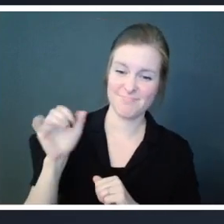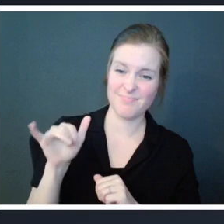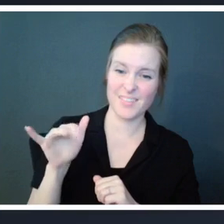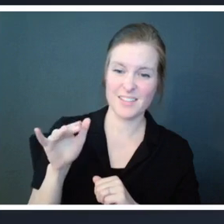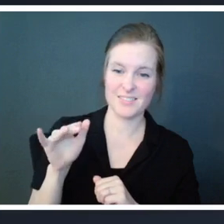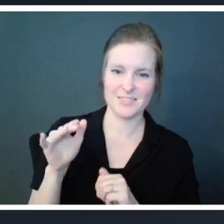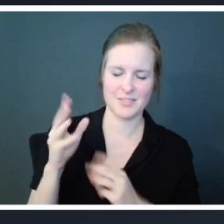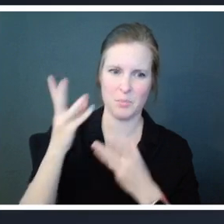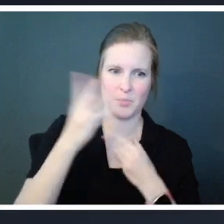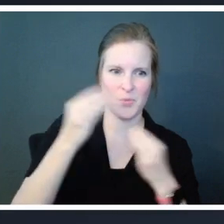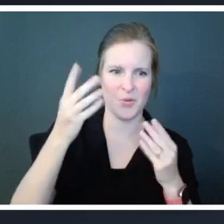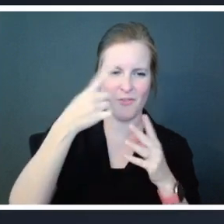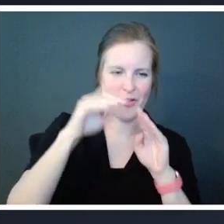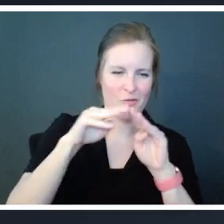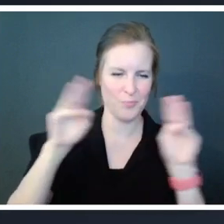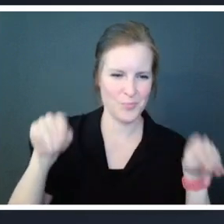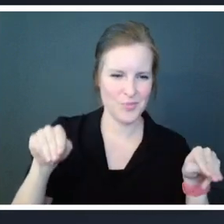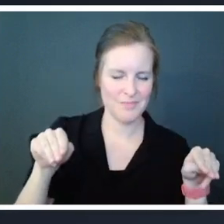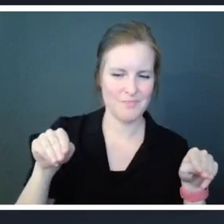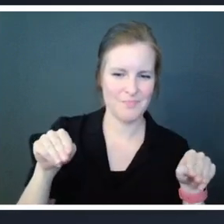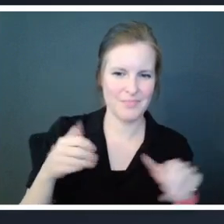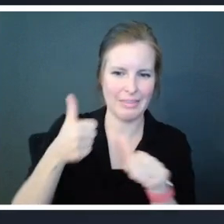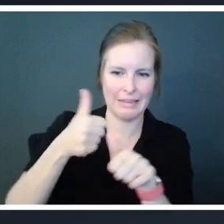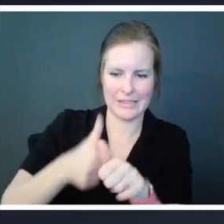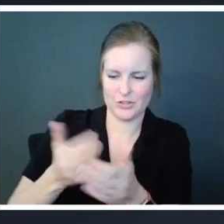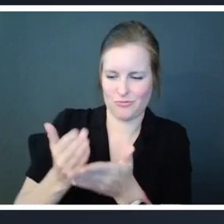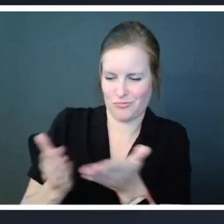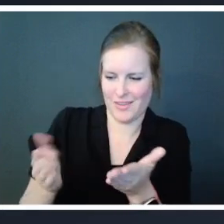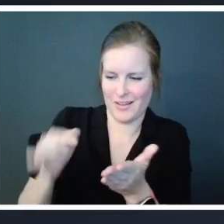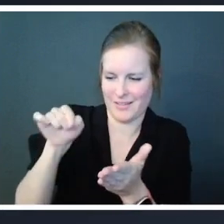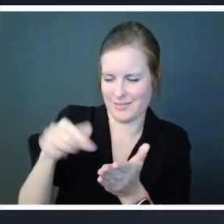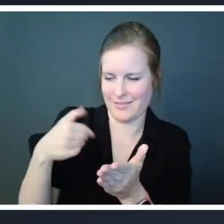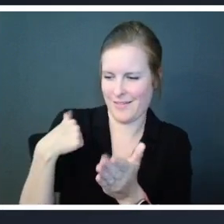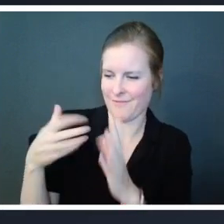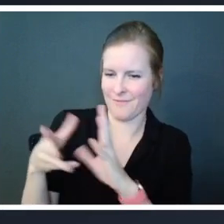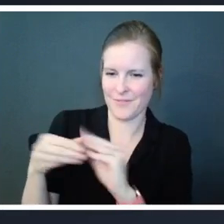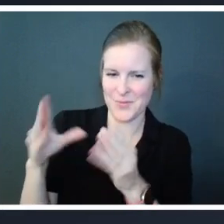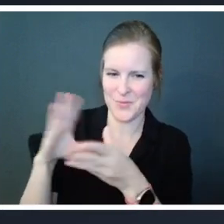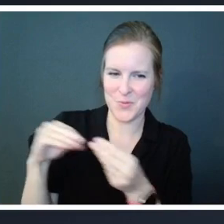we like to say, "Every object has a story." Which is totally true, and that story doesn't, you know,